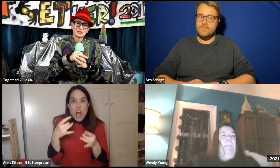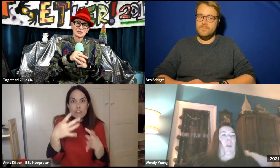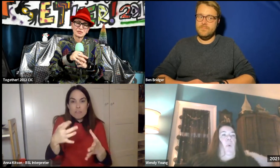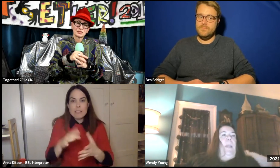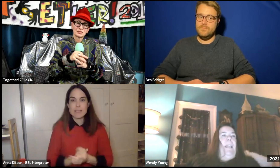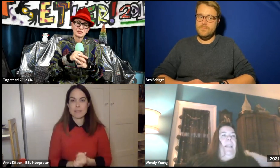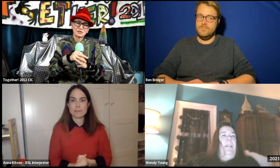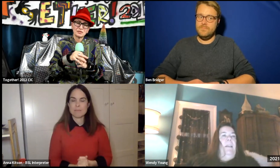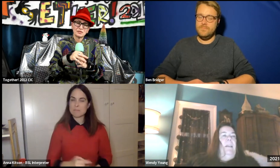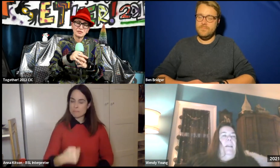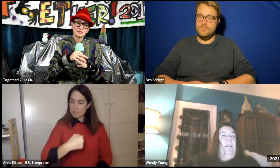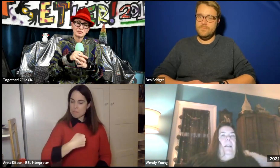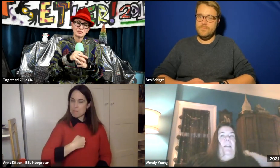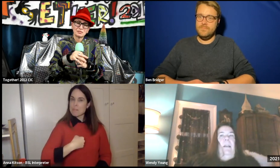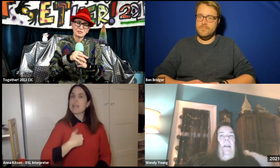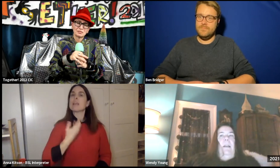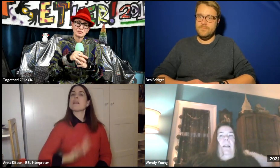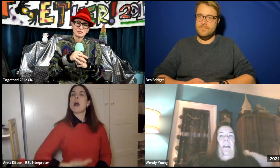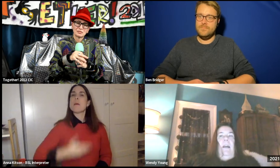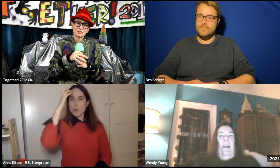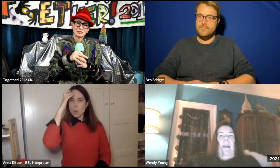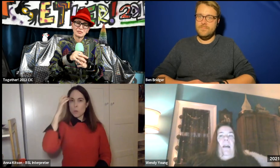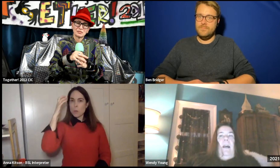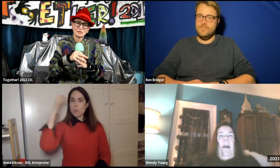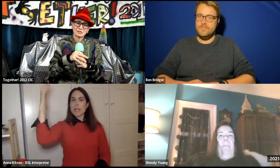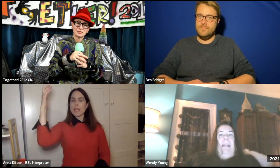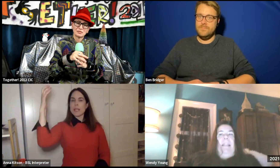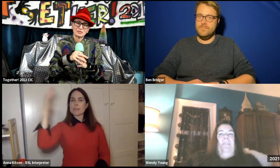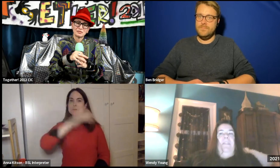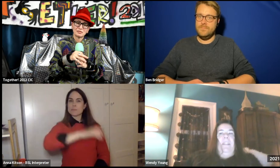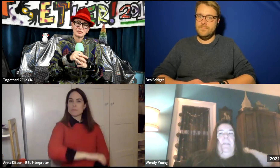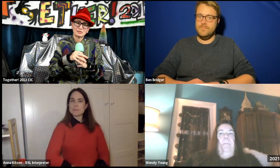I'm a queen a magnificent